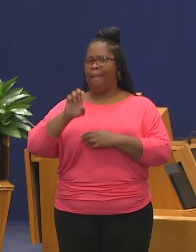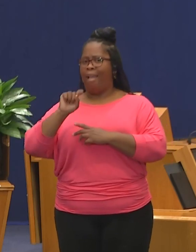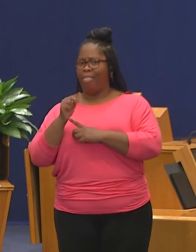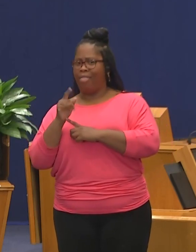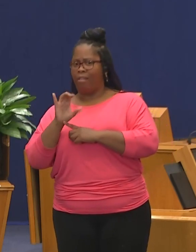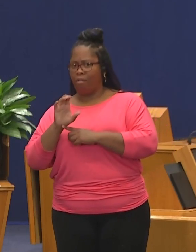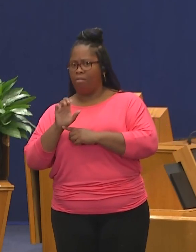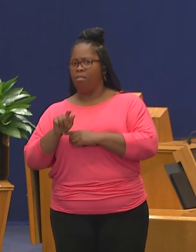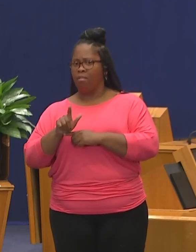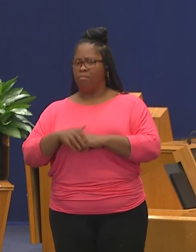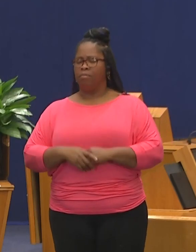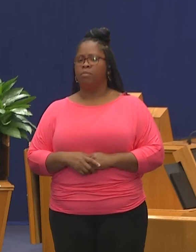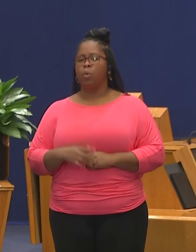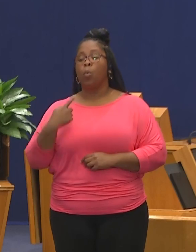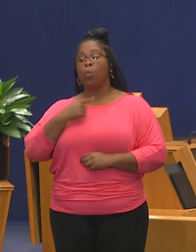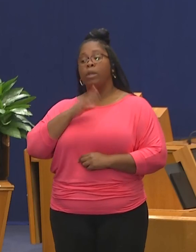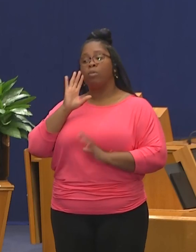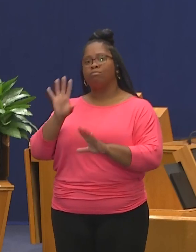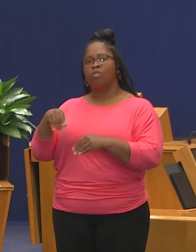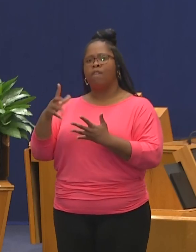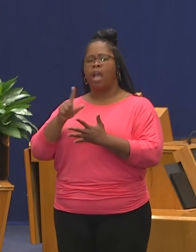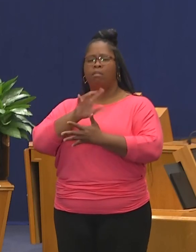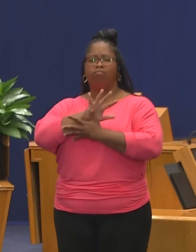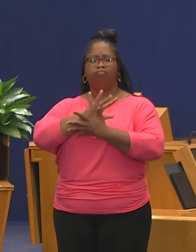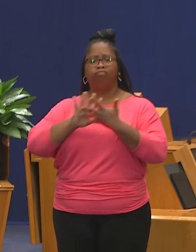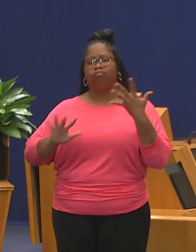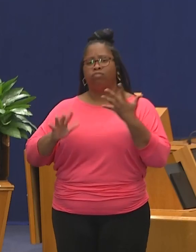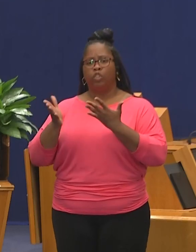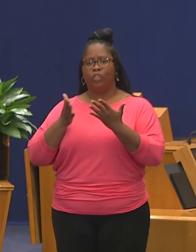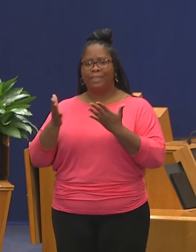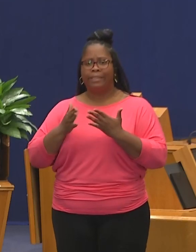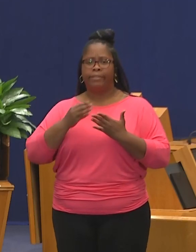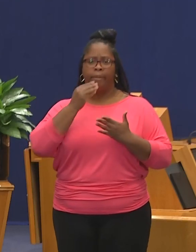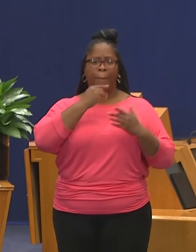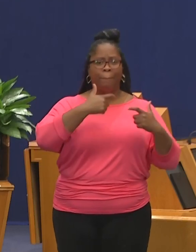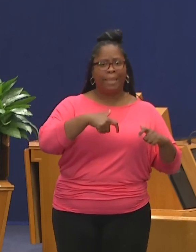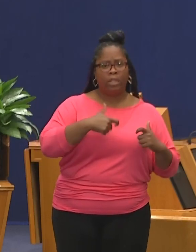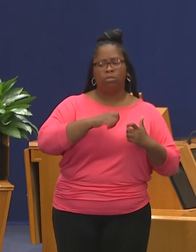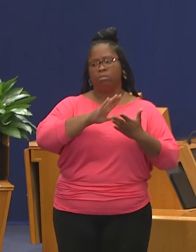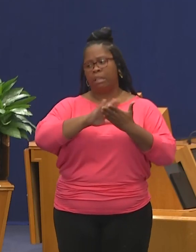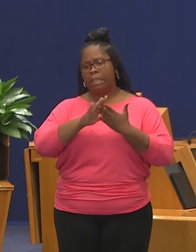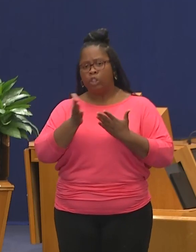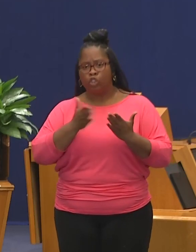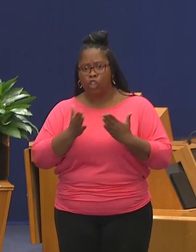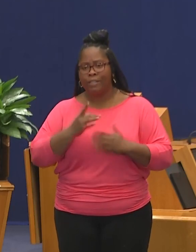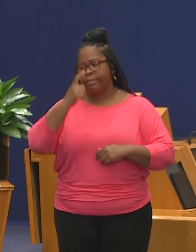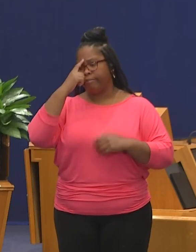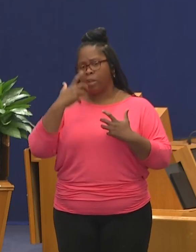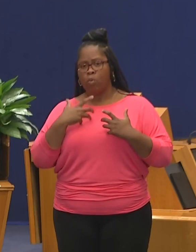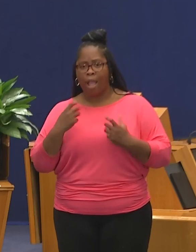RESPONSIBILITY TO DO OUR PART. PROJECT ROOM KEY WILL ENSURE INDIVIDUALS RECEIVE WRAP-AROUND